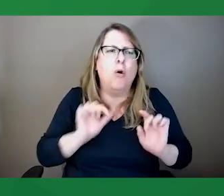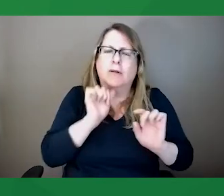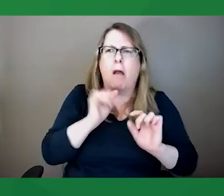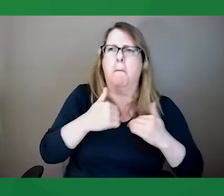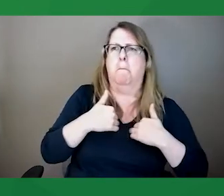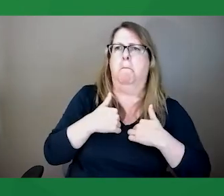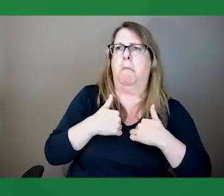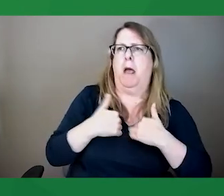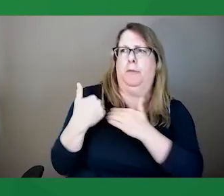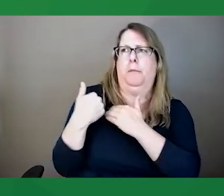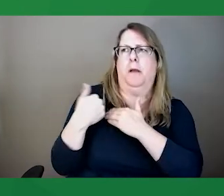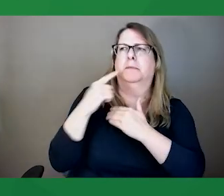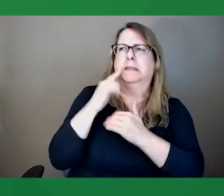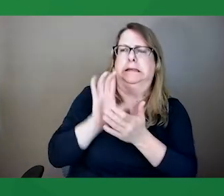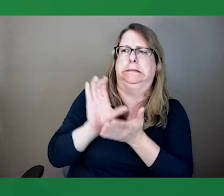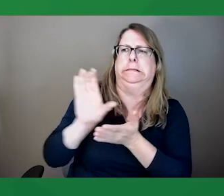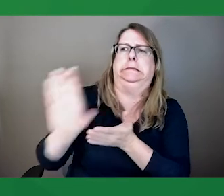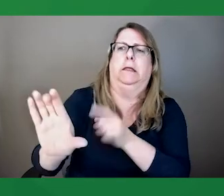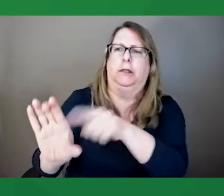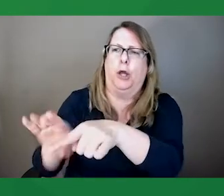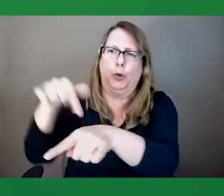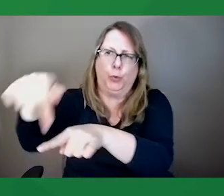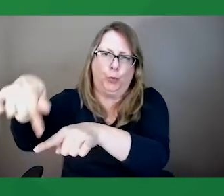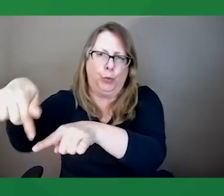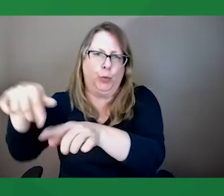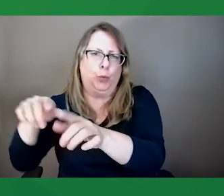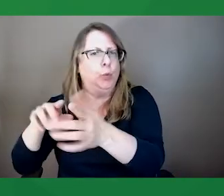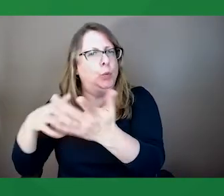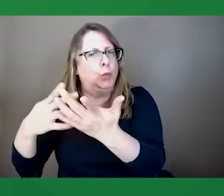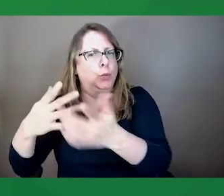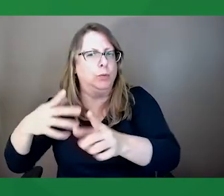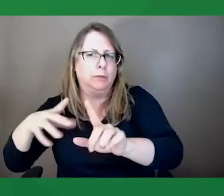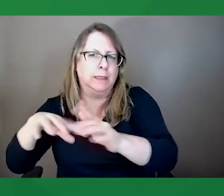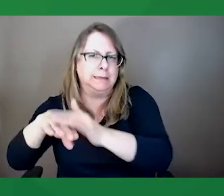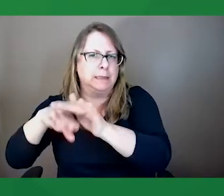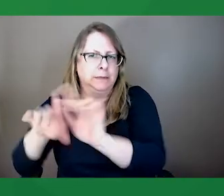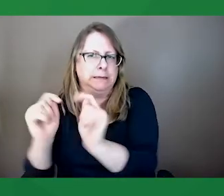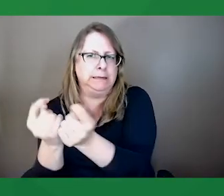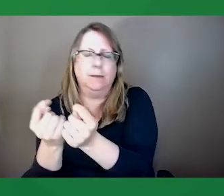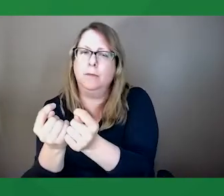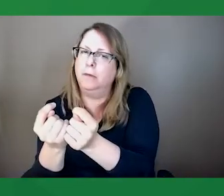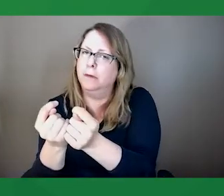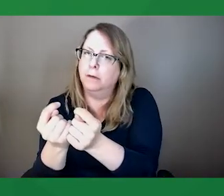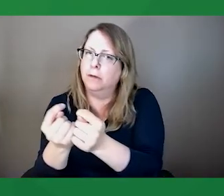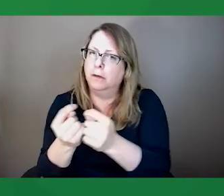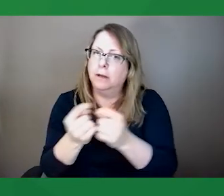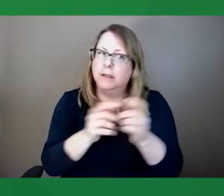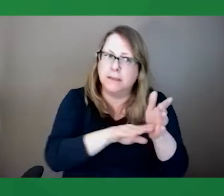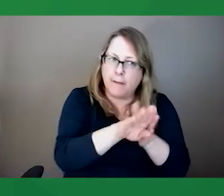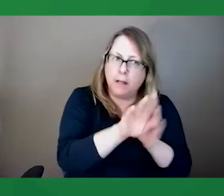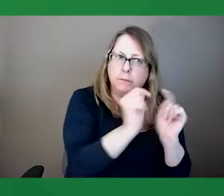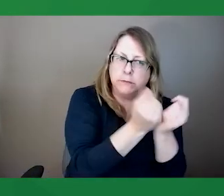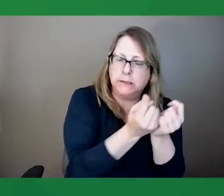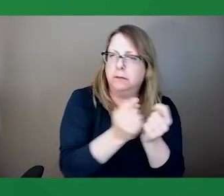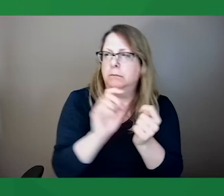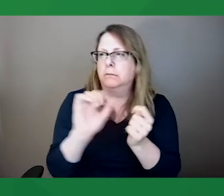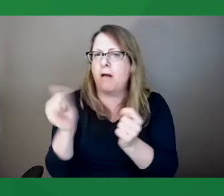for the development team or for the product owner. Each, each individual person within the team